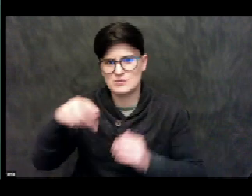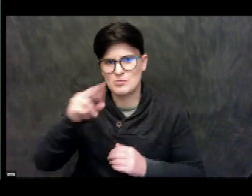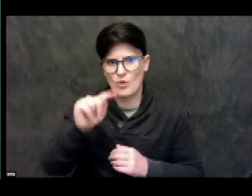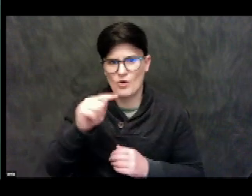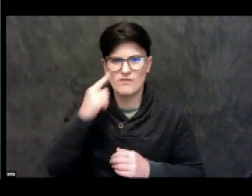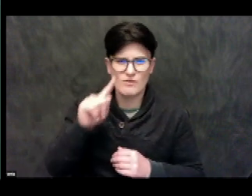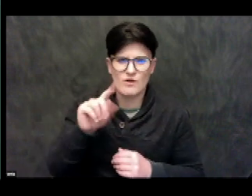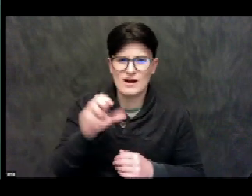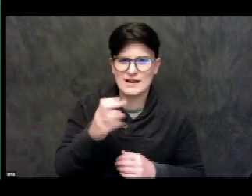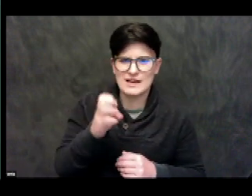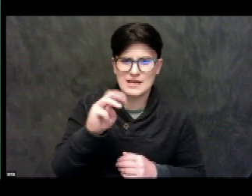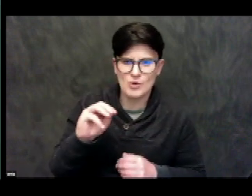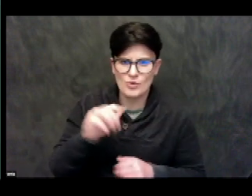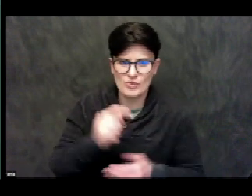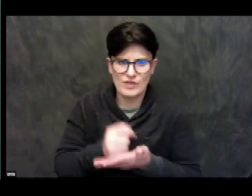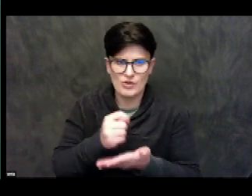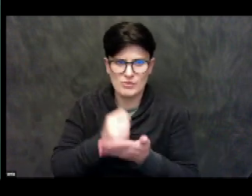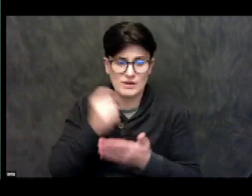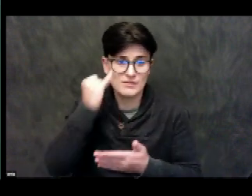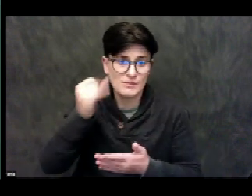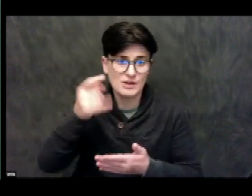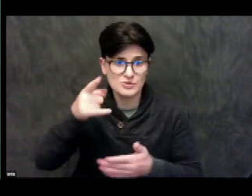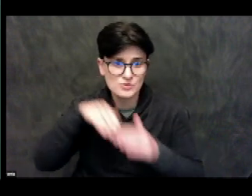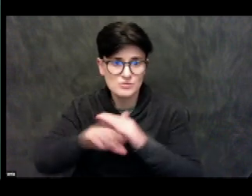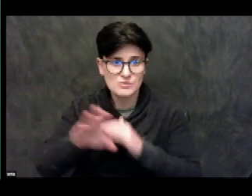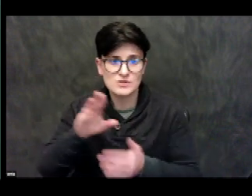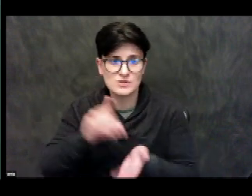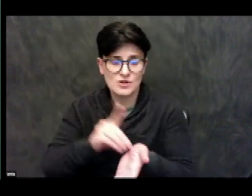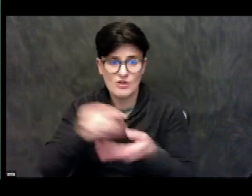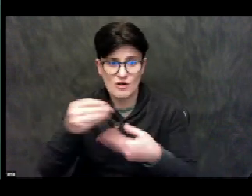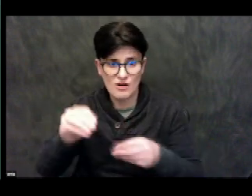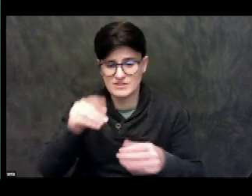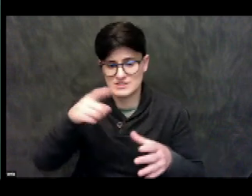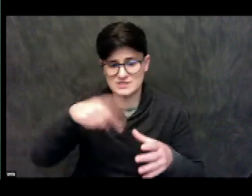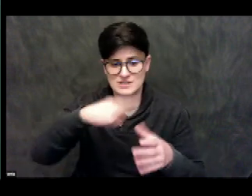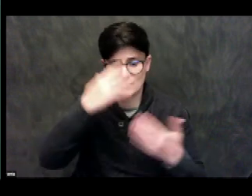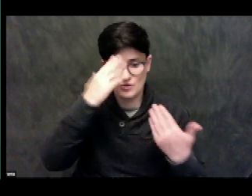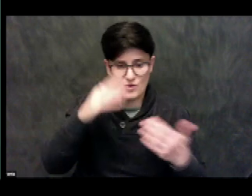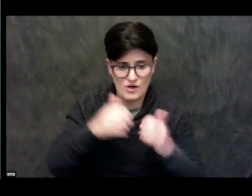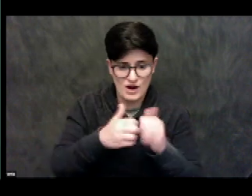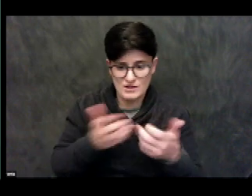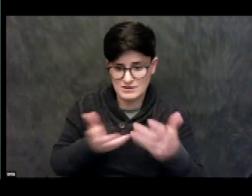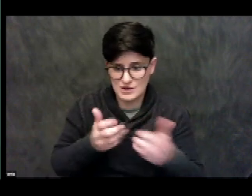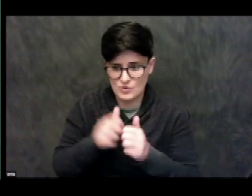how to deal with that and messing with it or possibly making it to fail. That would be incredibly frustrating for,